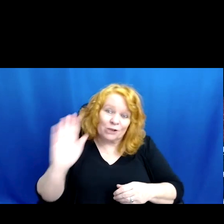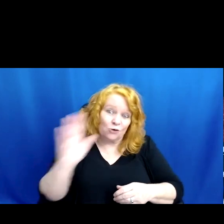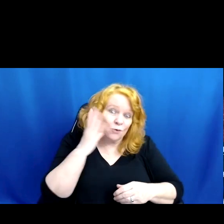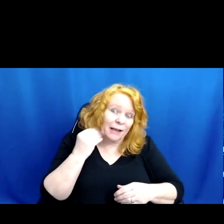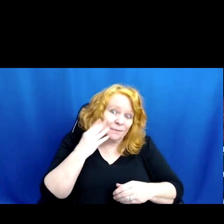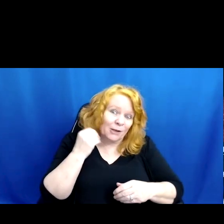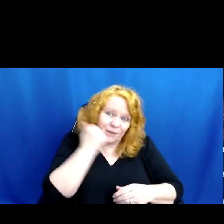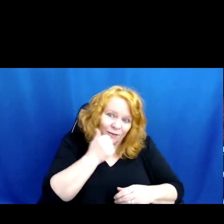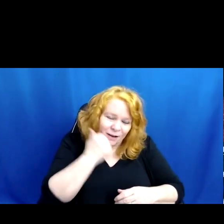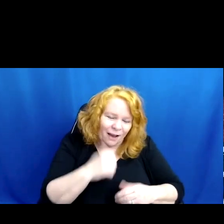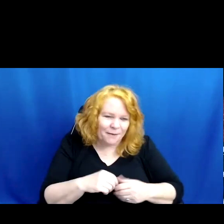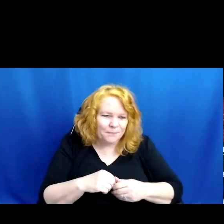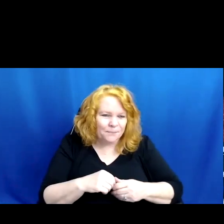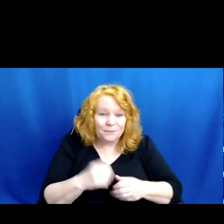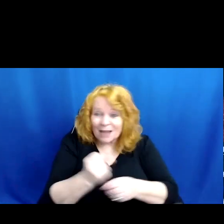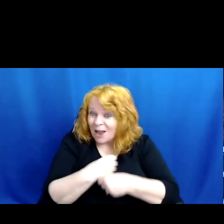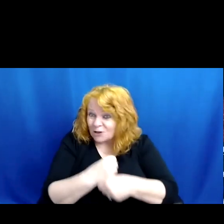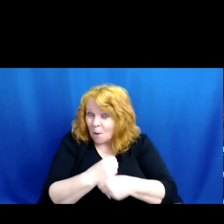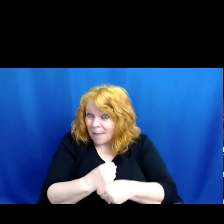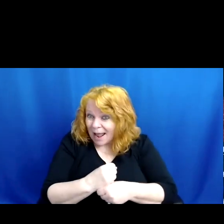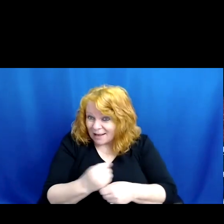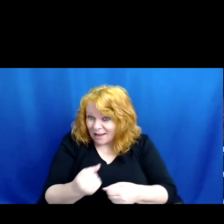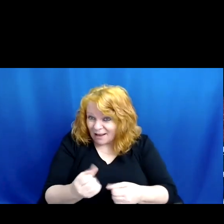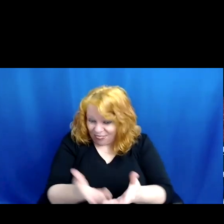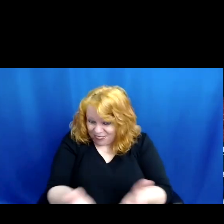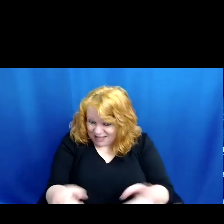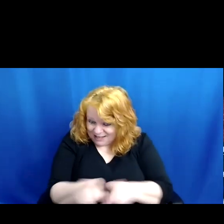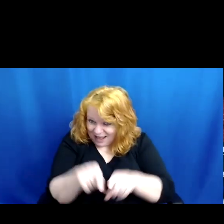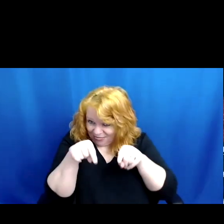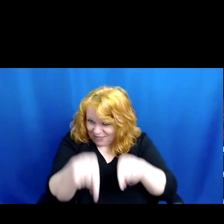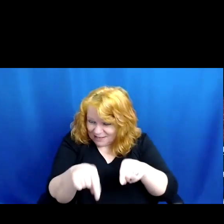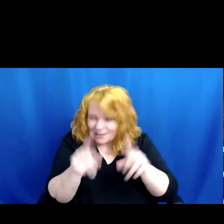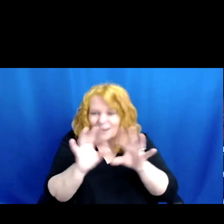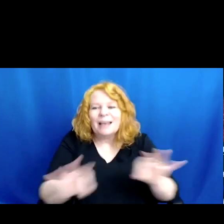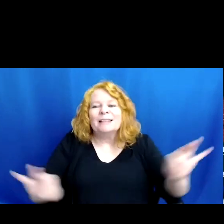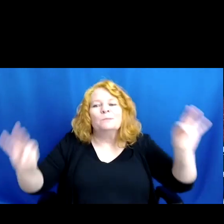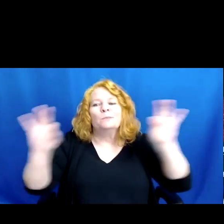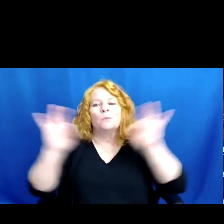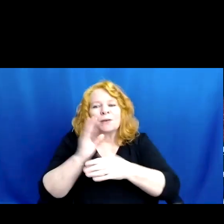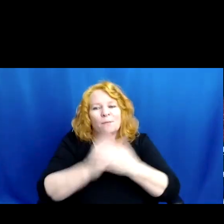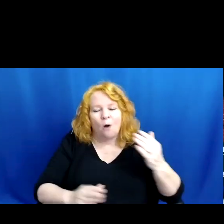Making crafts like this is a really really crucial part of literacy because this is model